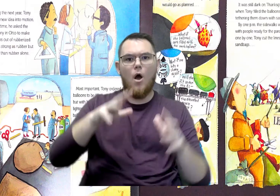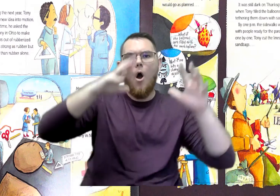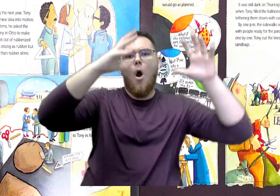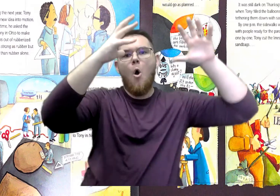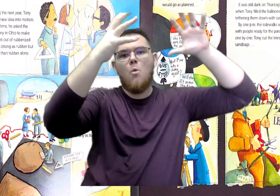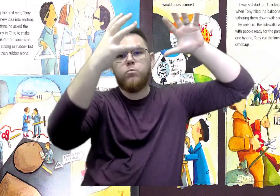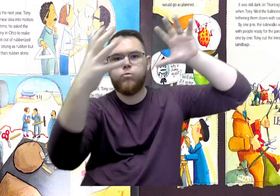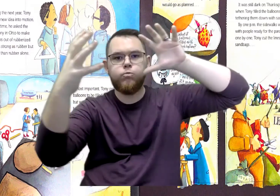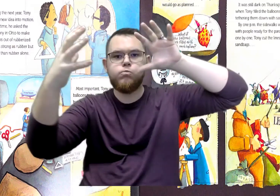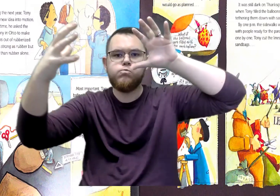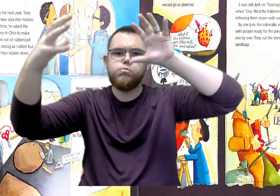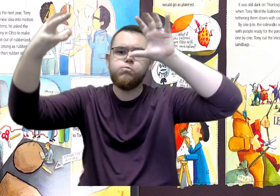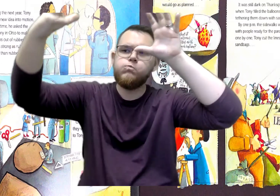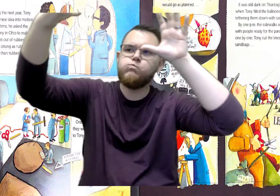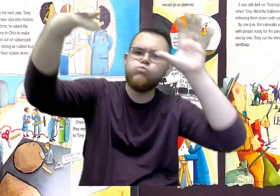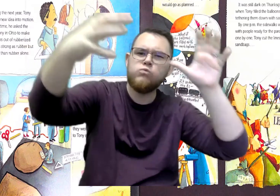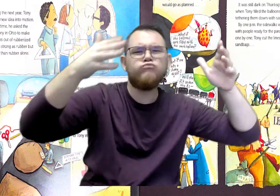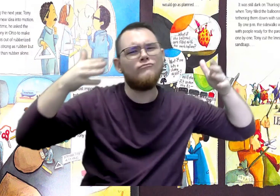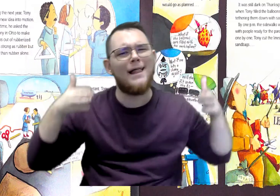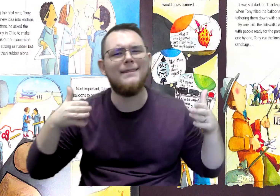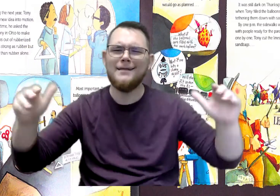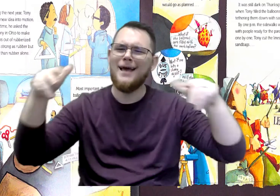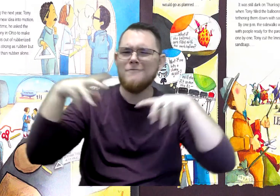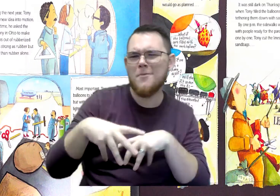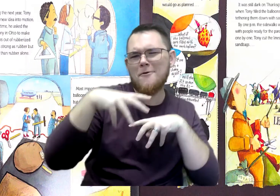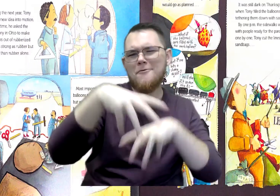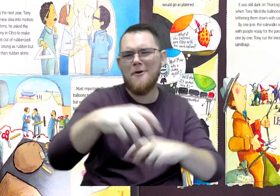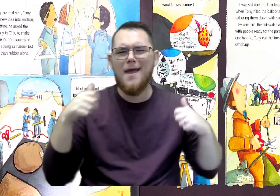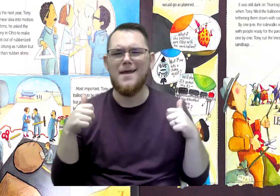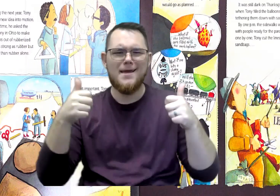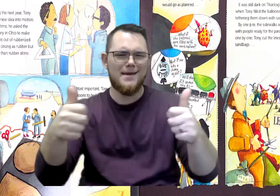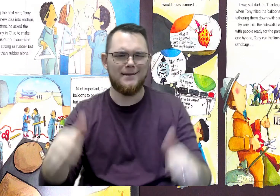Let’s have a parade!